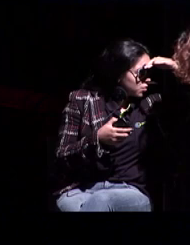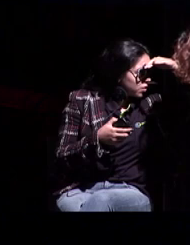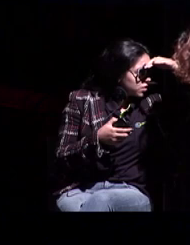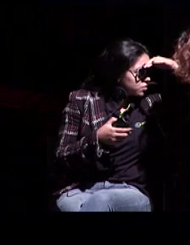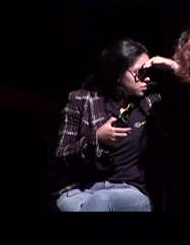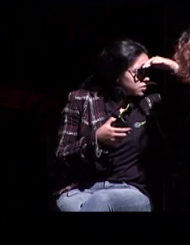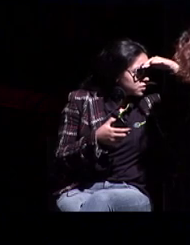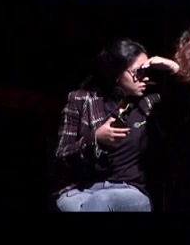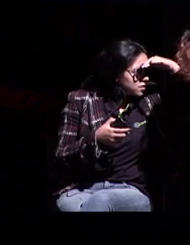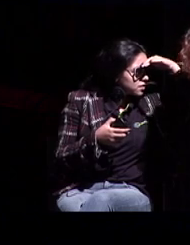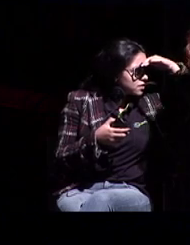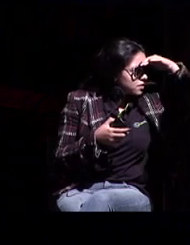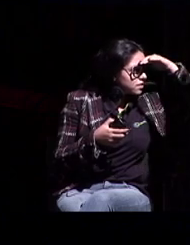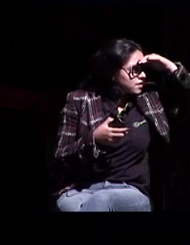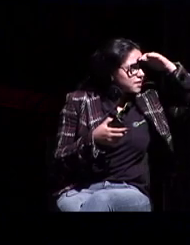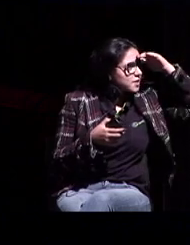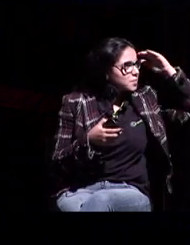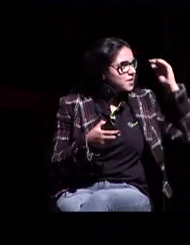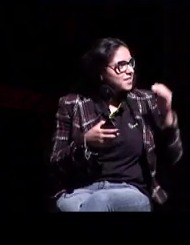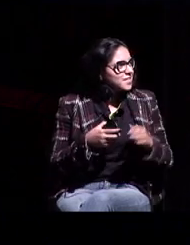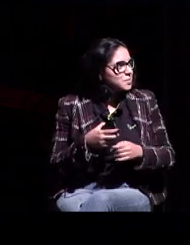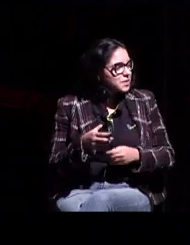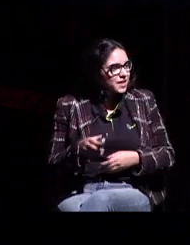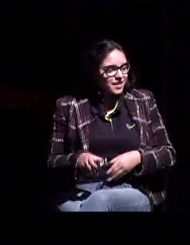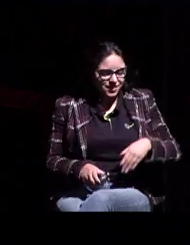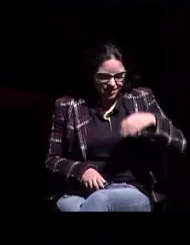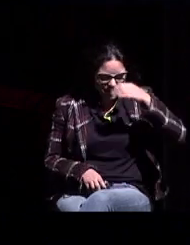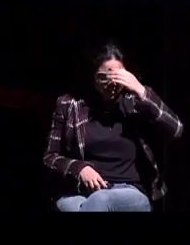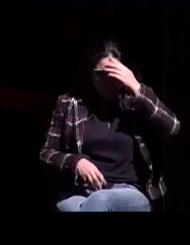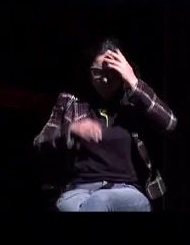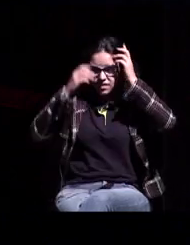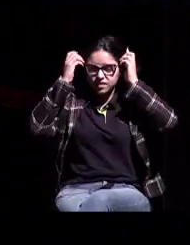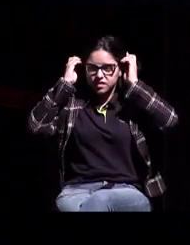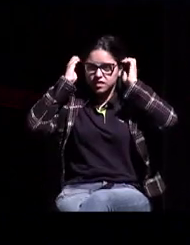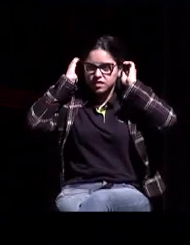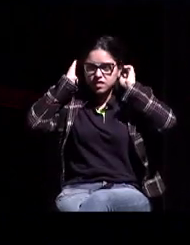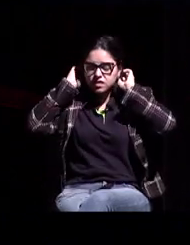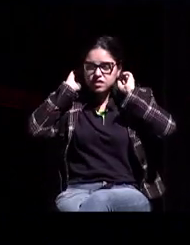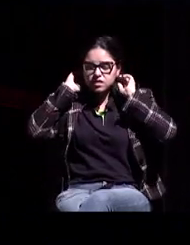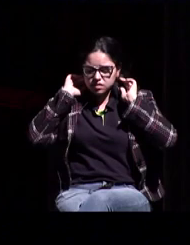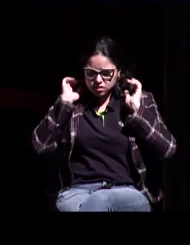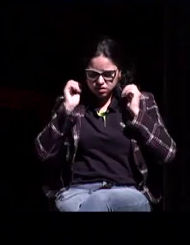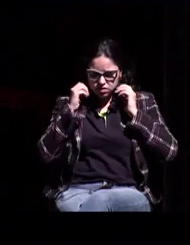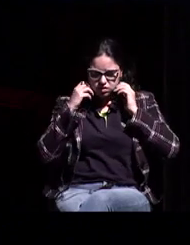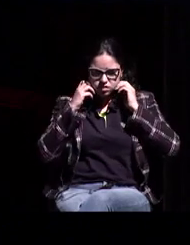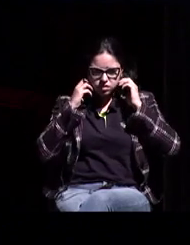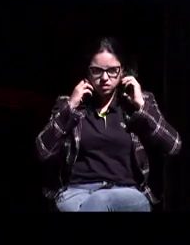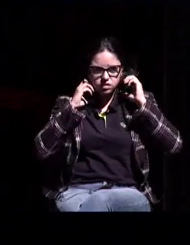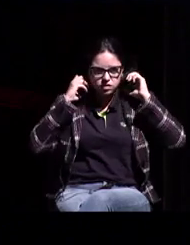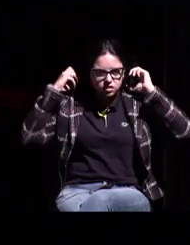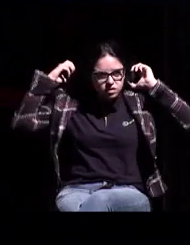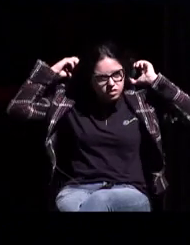tourism labor works based on its own characteristics and then get to understand why, how and where